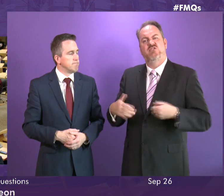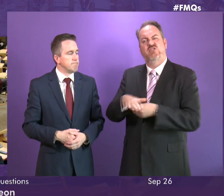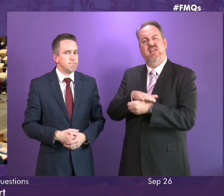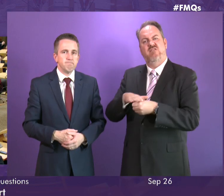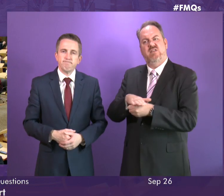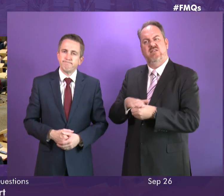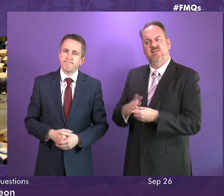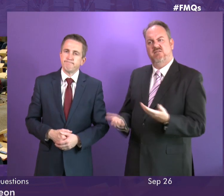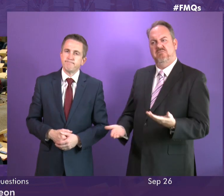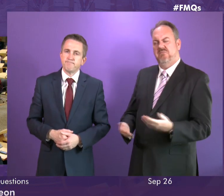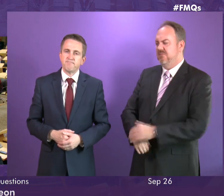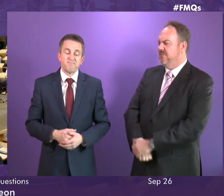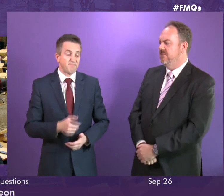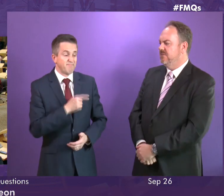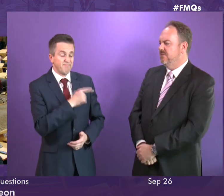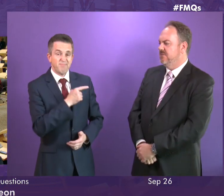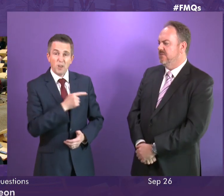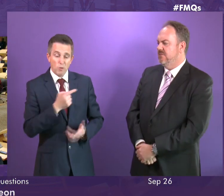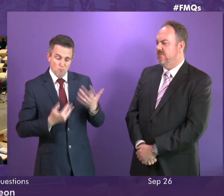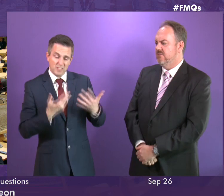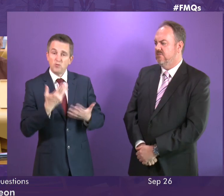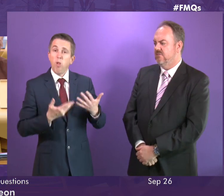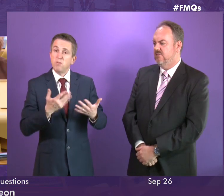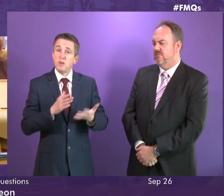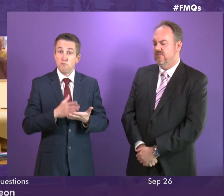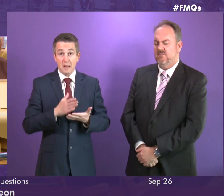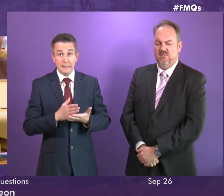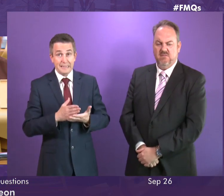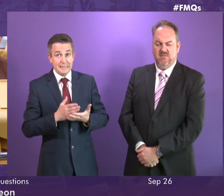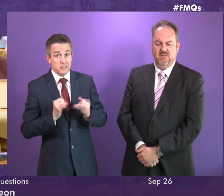The First Minister (Nicola Sturgeon): Findings such as that are shocking and a major